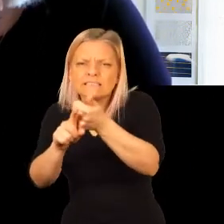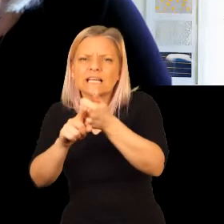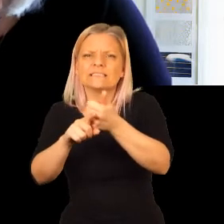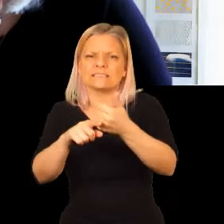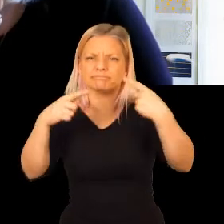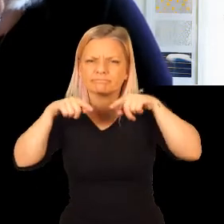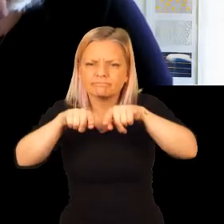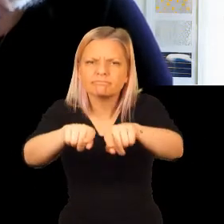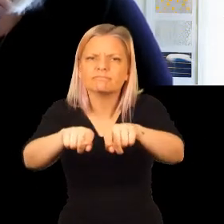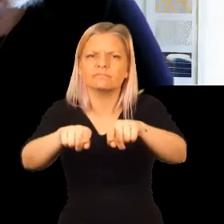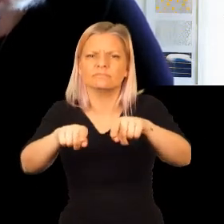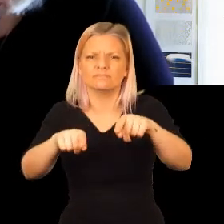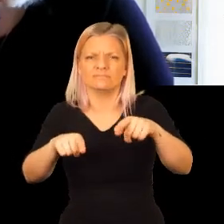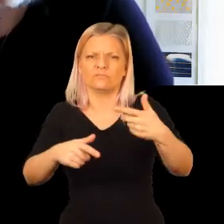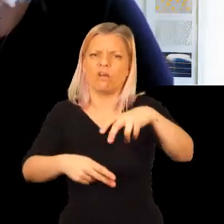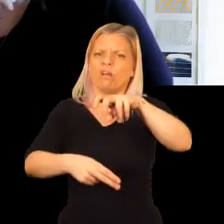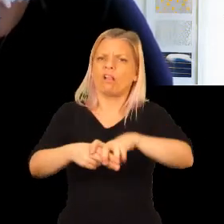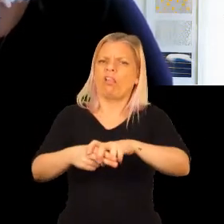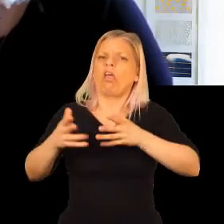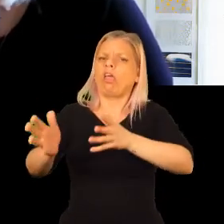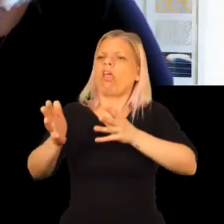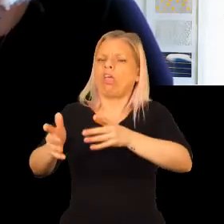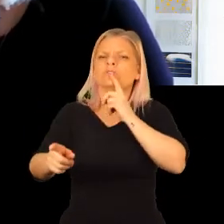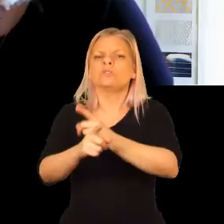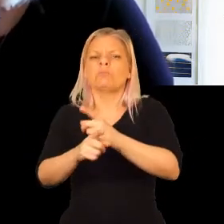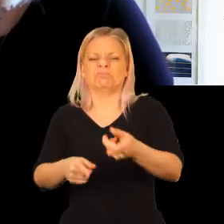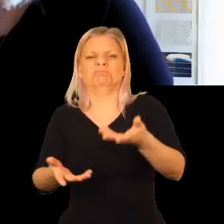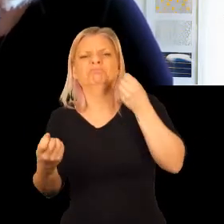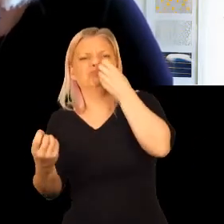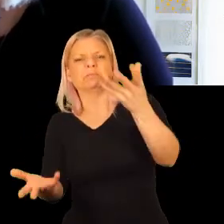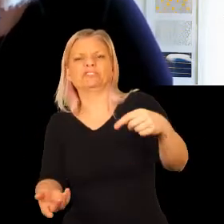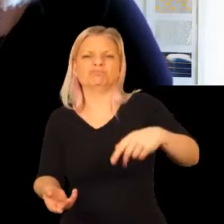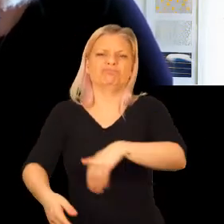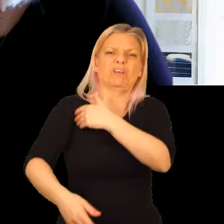advocacy about systemic change that wasn't just let's sit around and talk about how crap